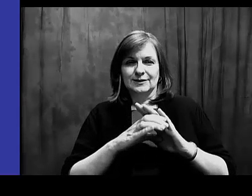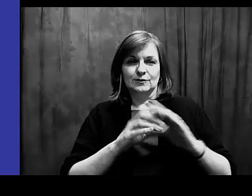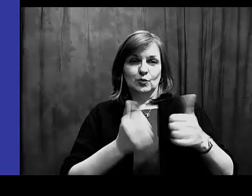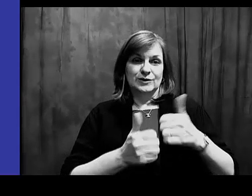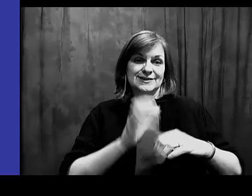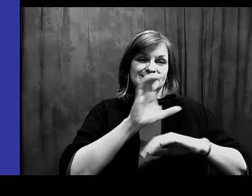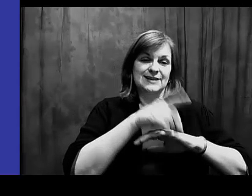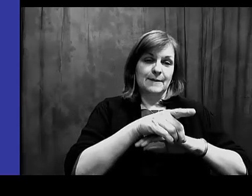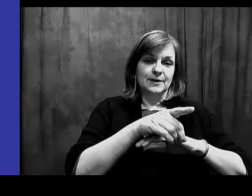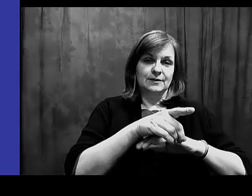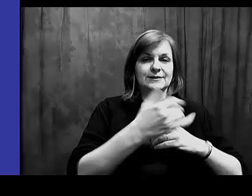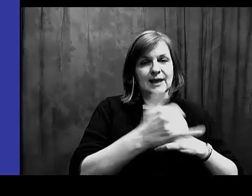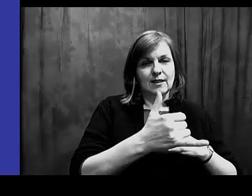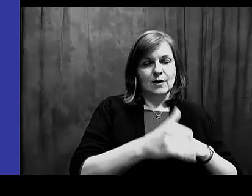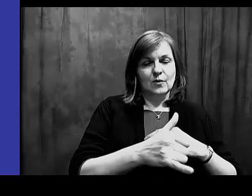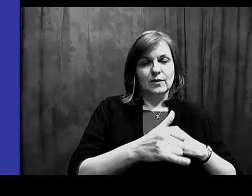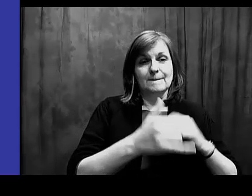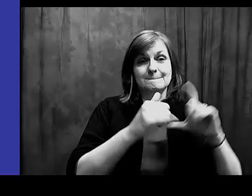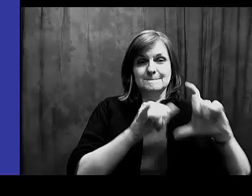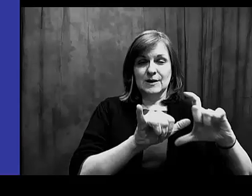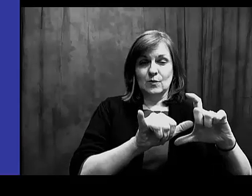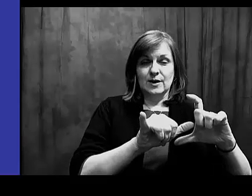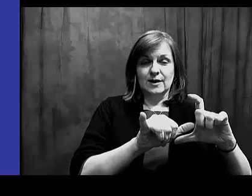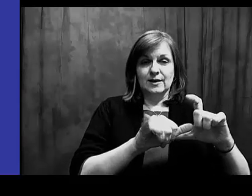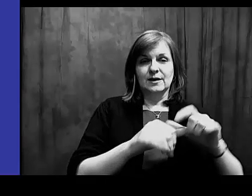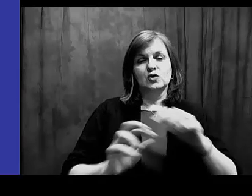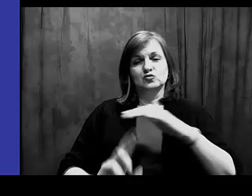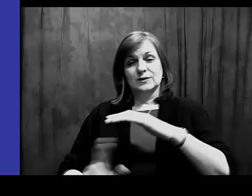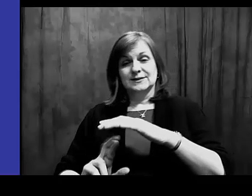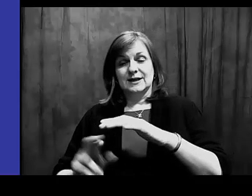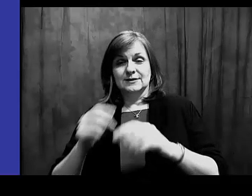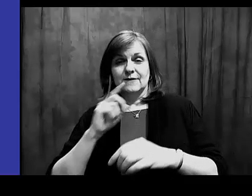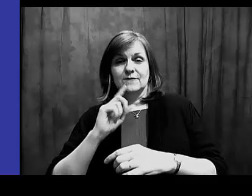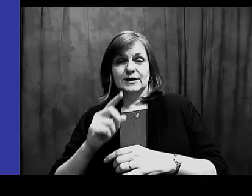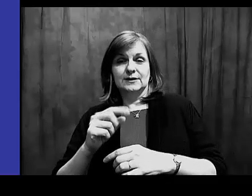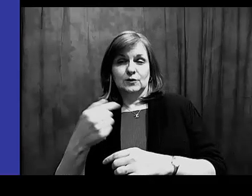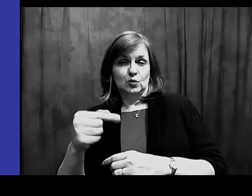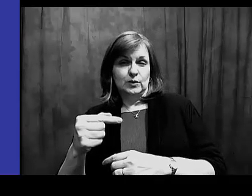characteristics -- so remember dominant is yellow -- so big "Y"